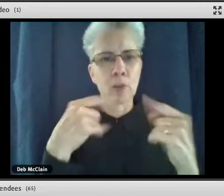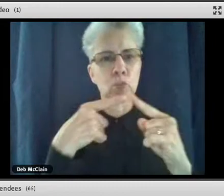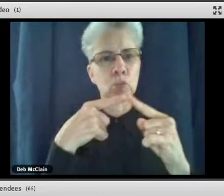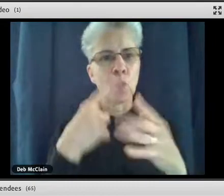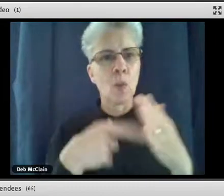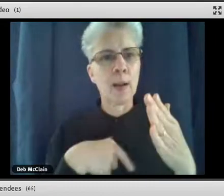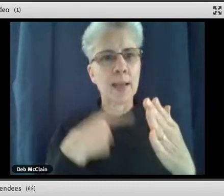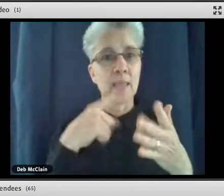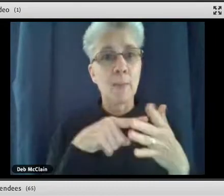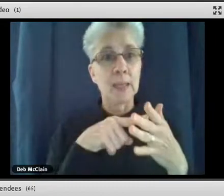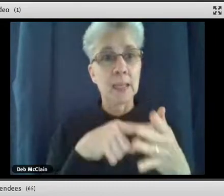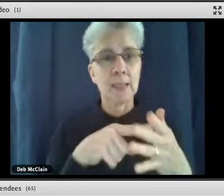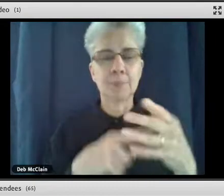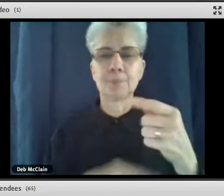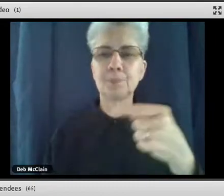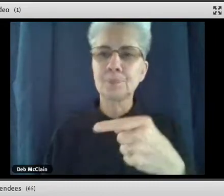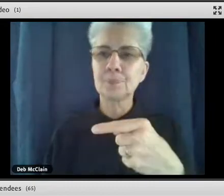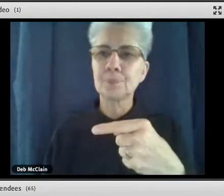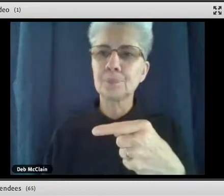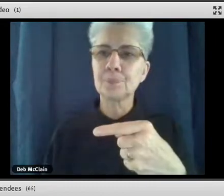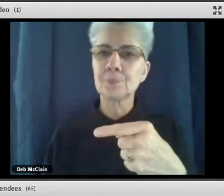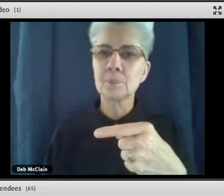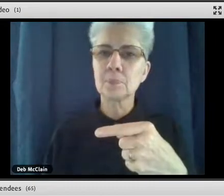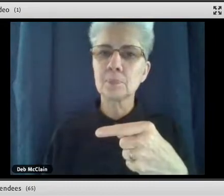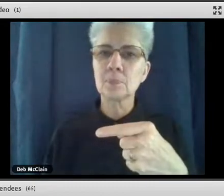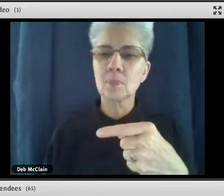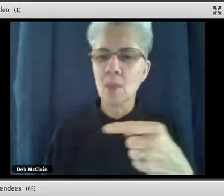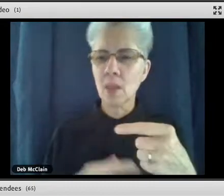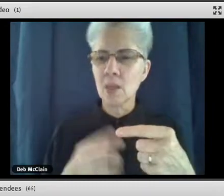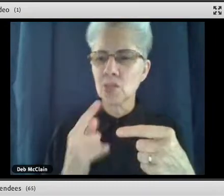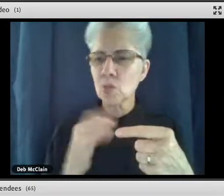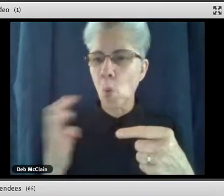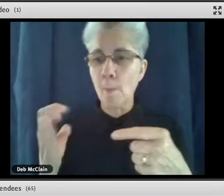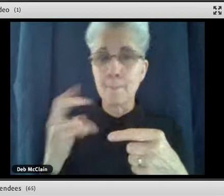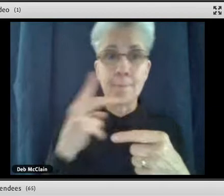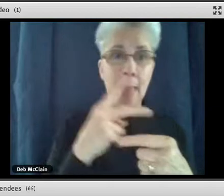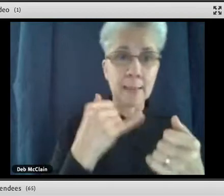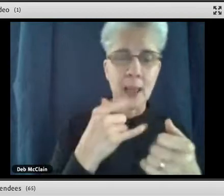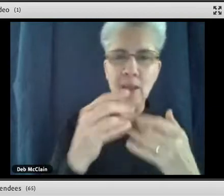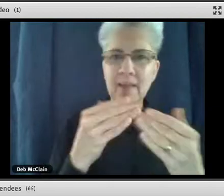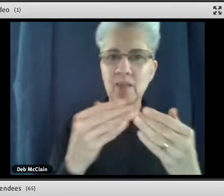I want to go back to what I said at the very beginning, okay.